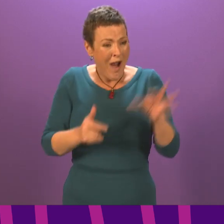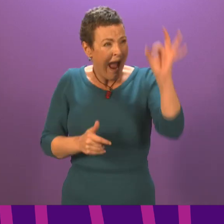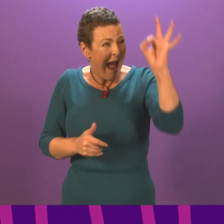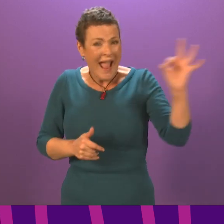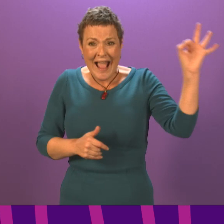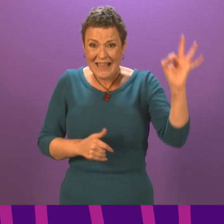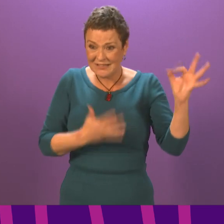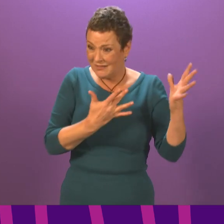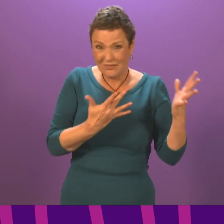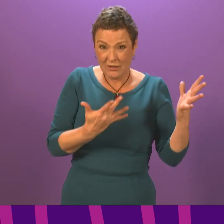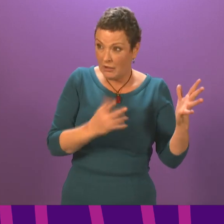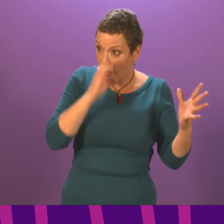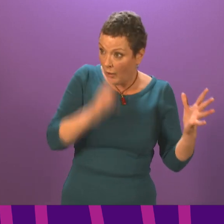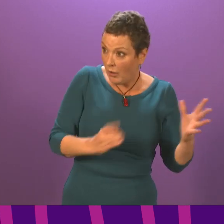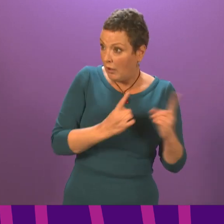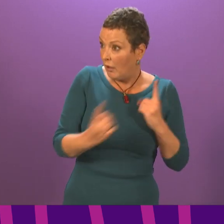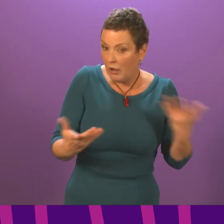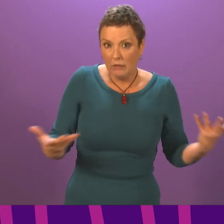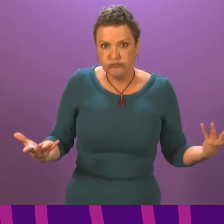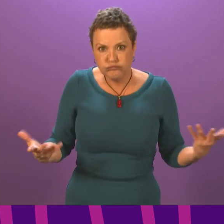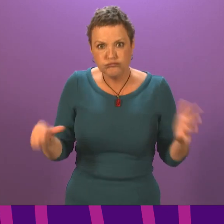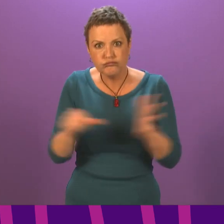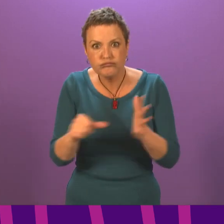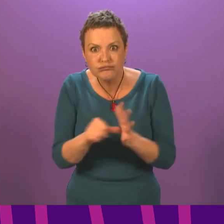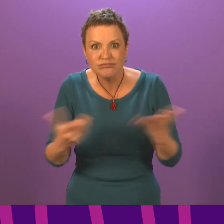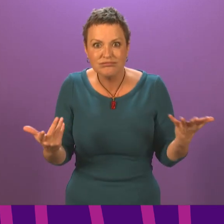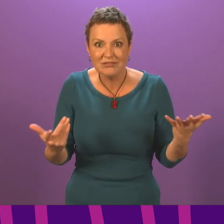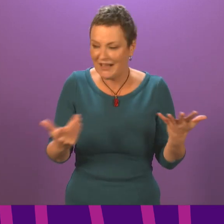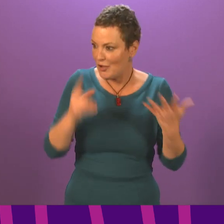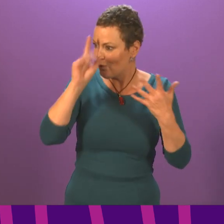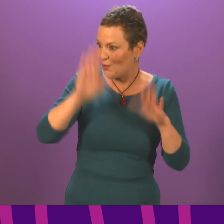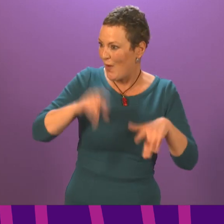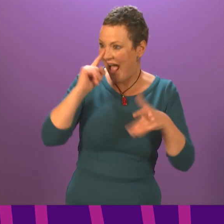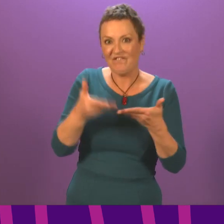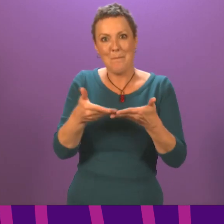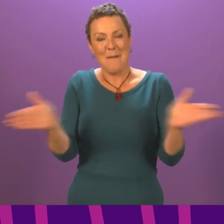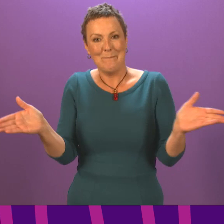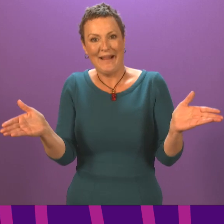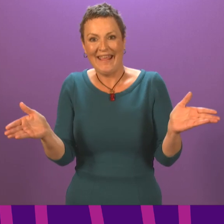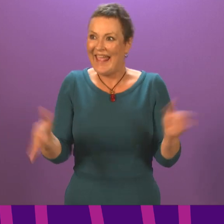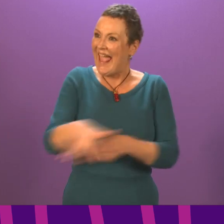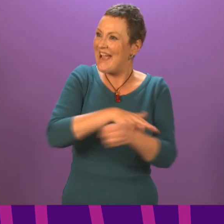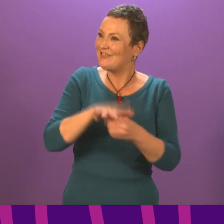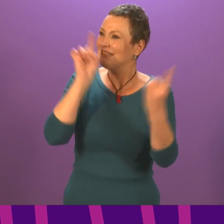where there might not be public facilities where they can meet other people.